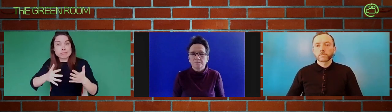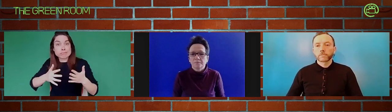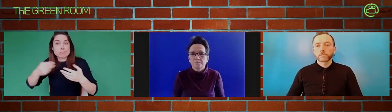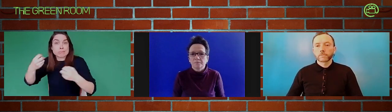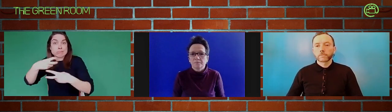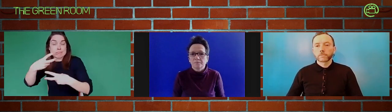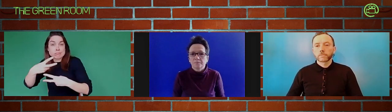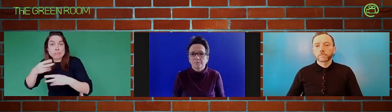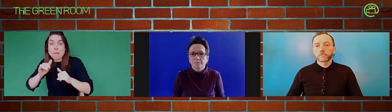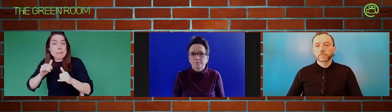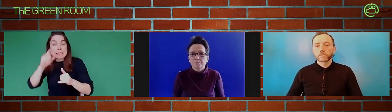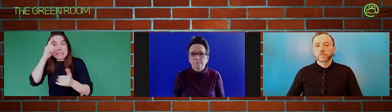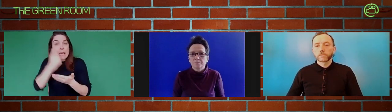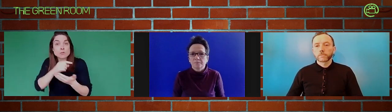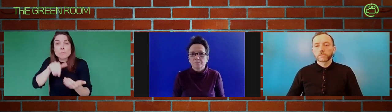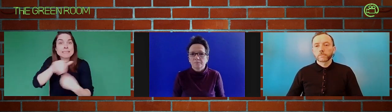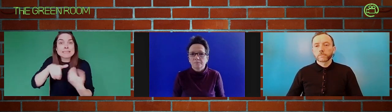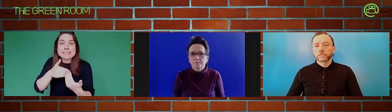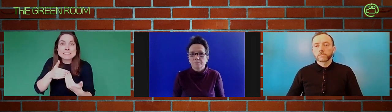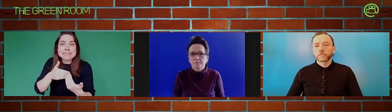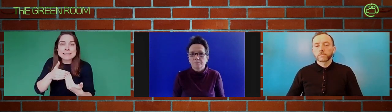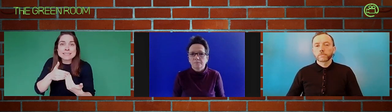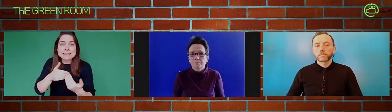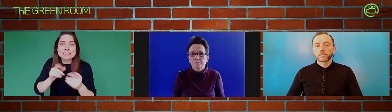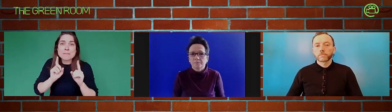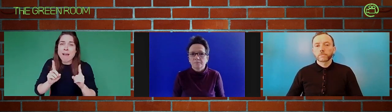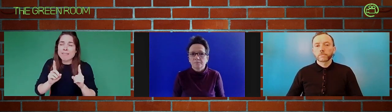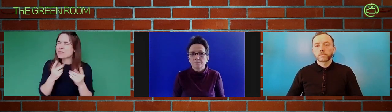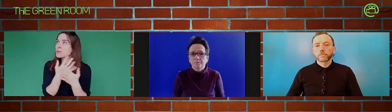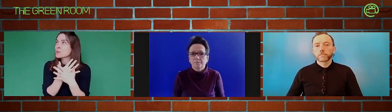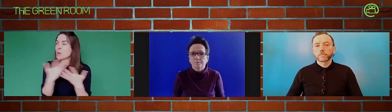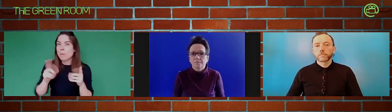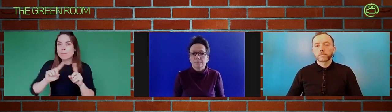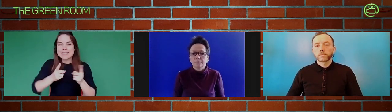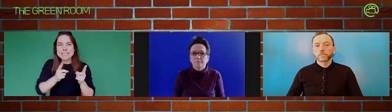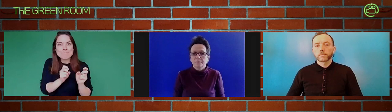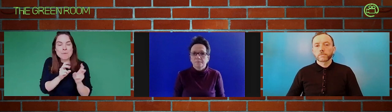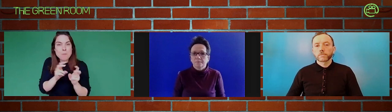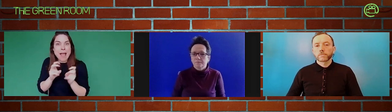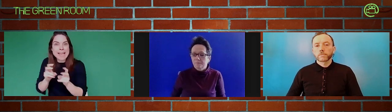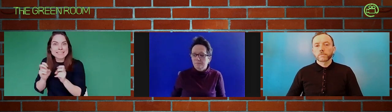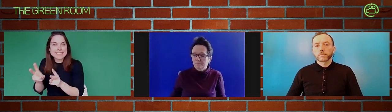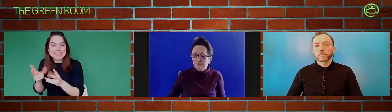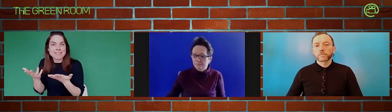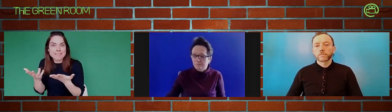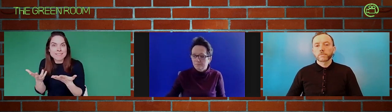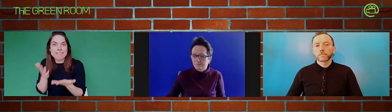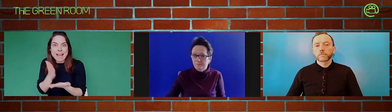we can, experiment with captions now. I find hugely exciting. I've used them in all